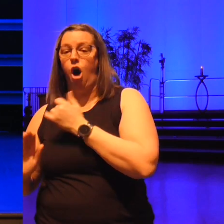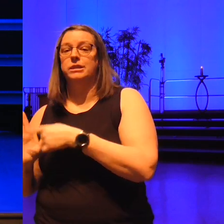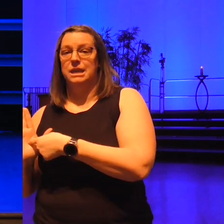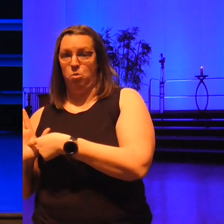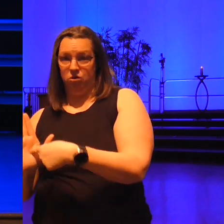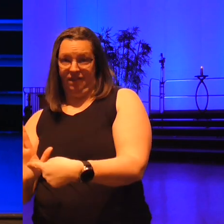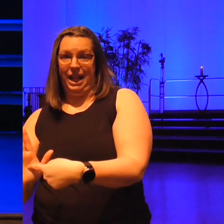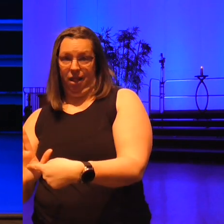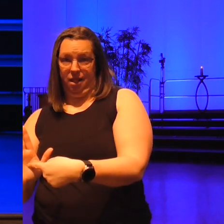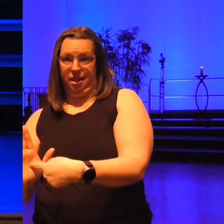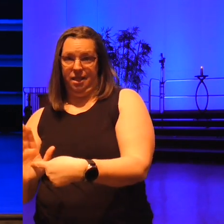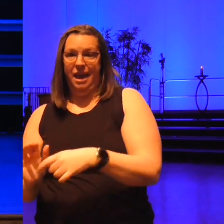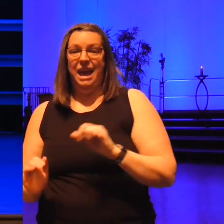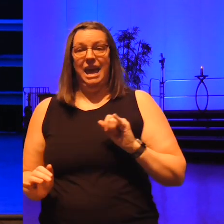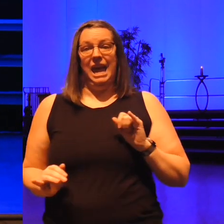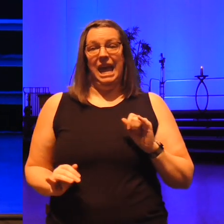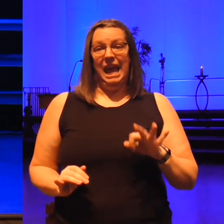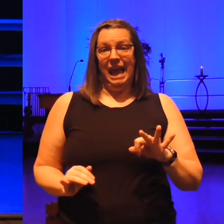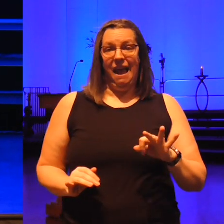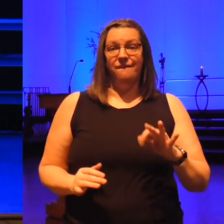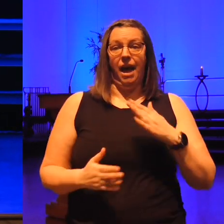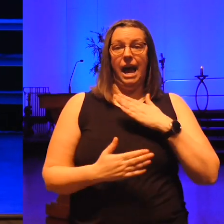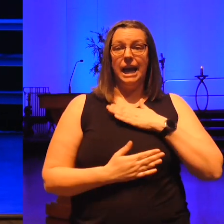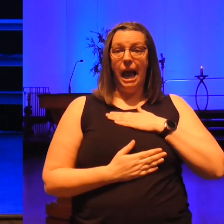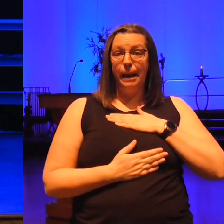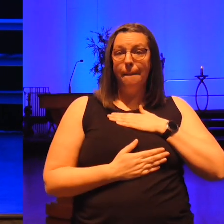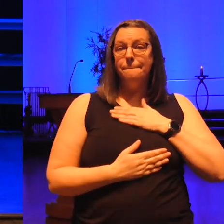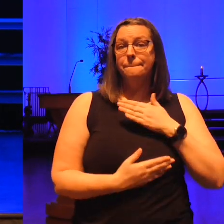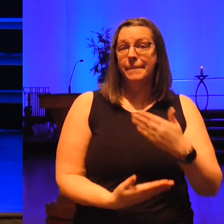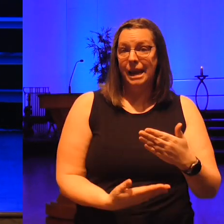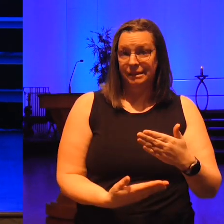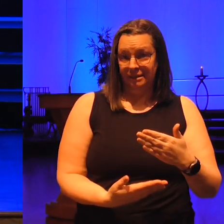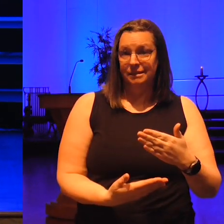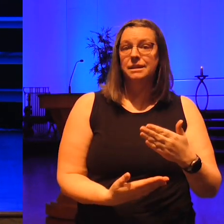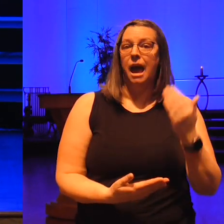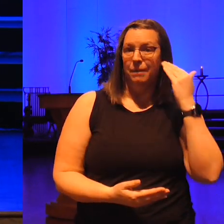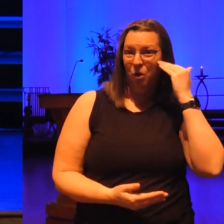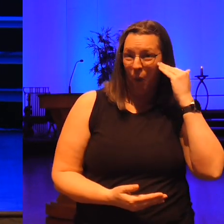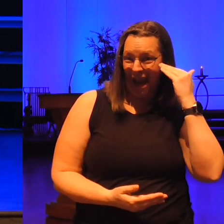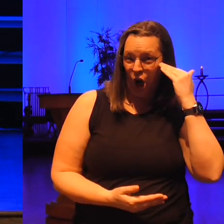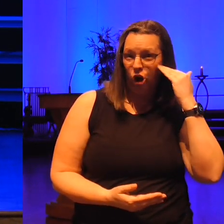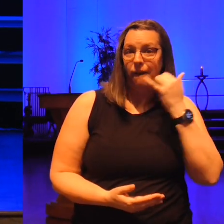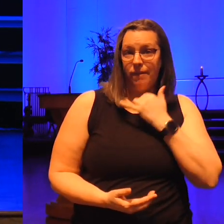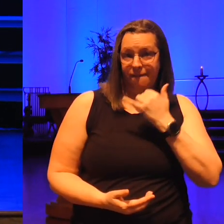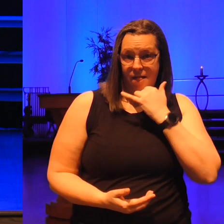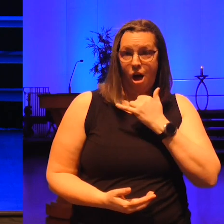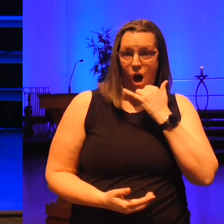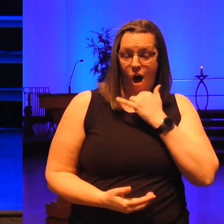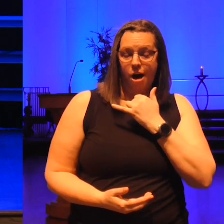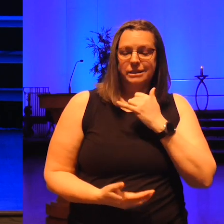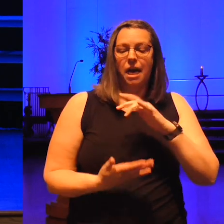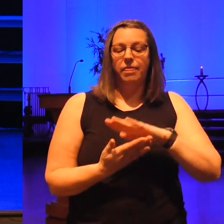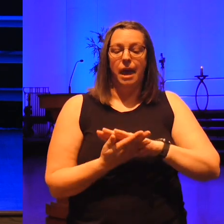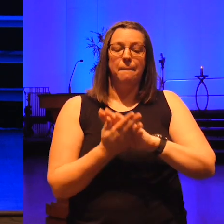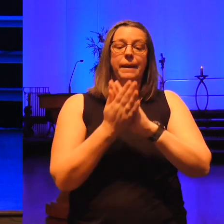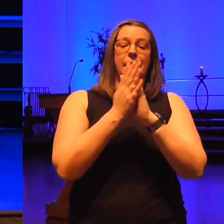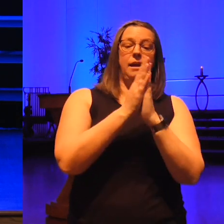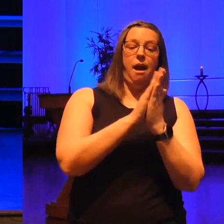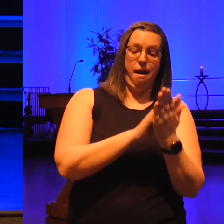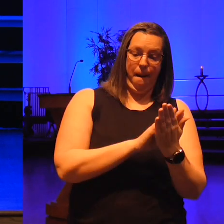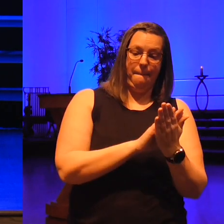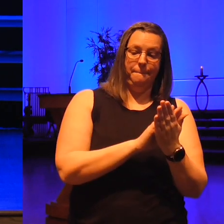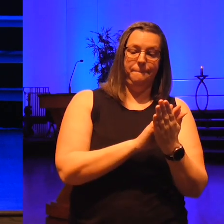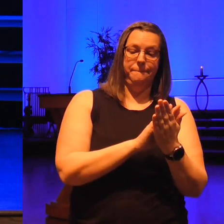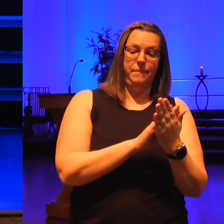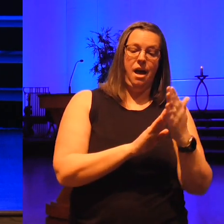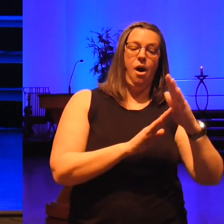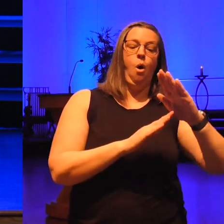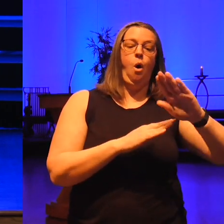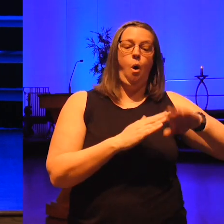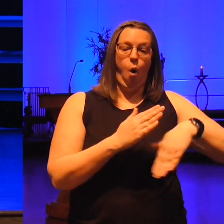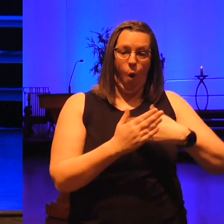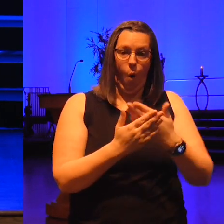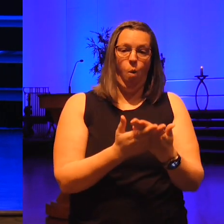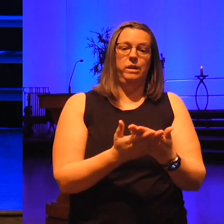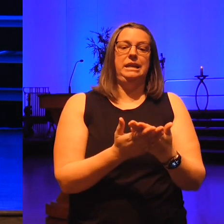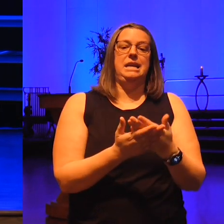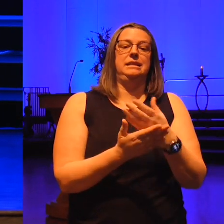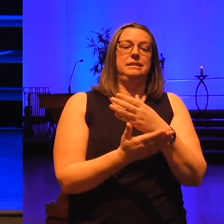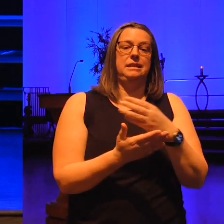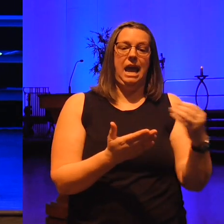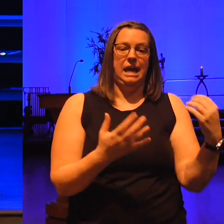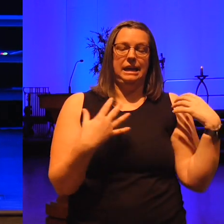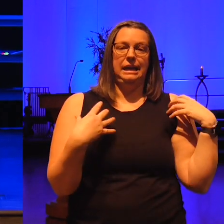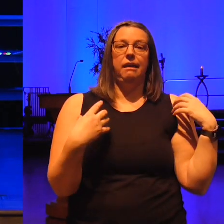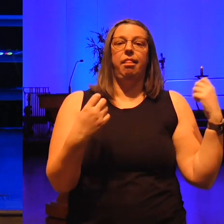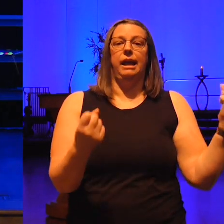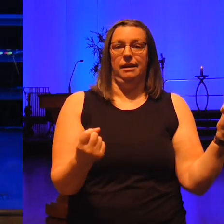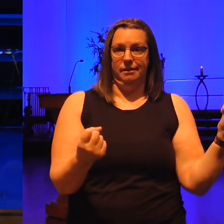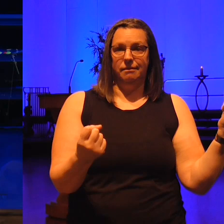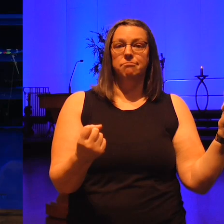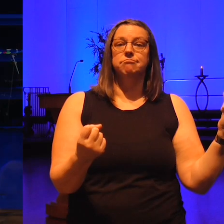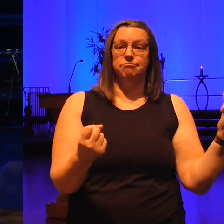if I admit and become aware of my flaws they will become the vehicle for my wholeness and my healing